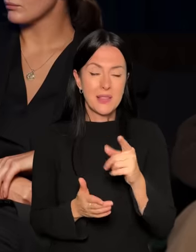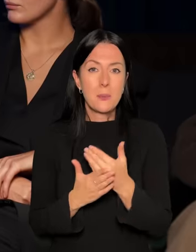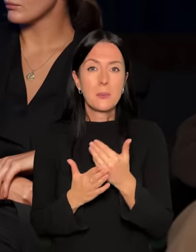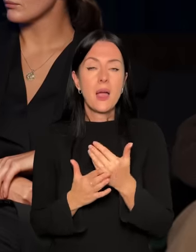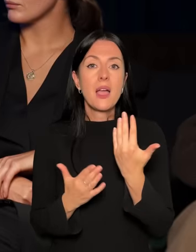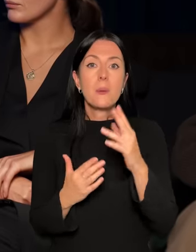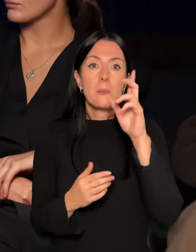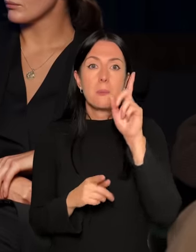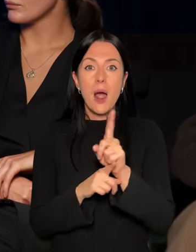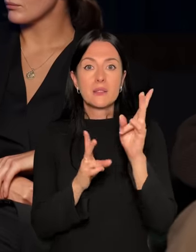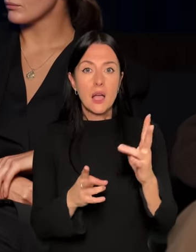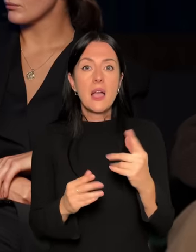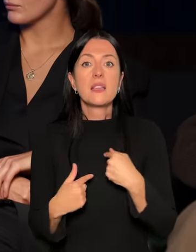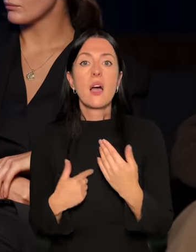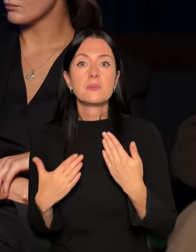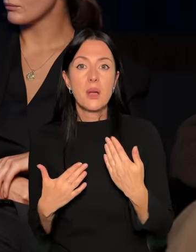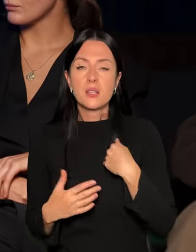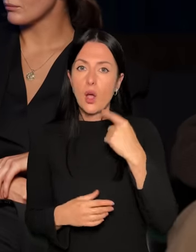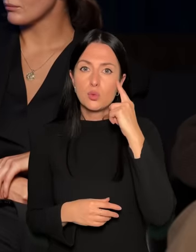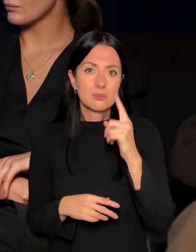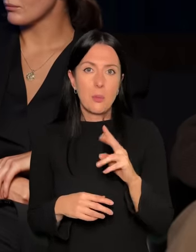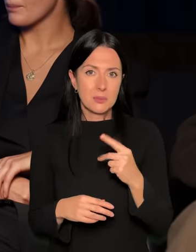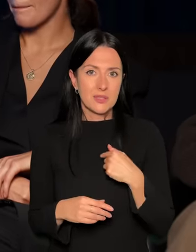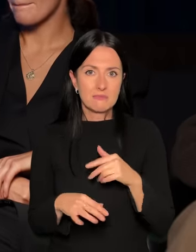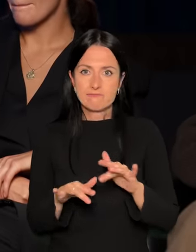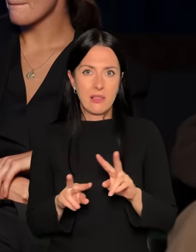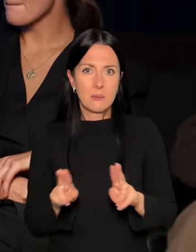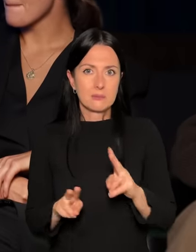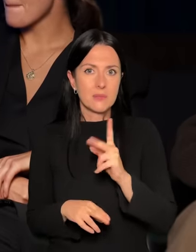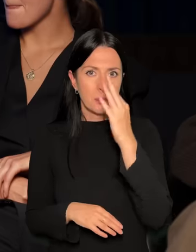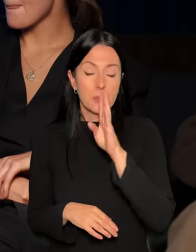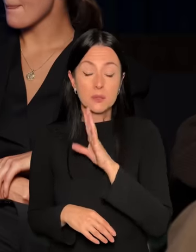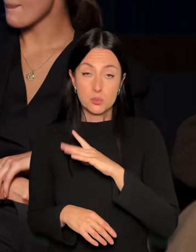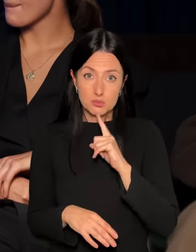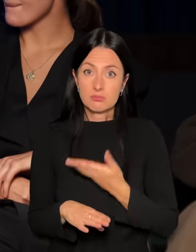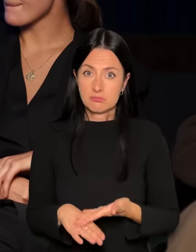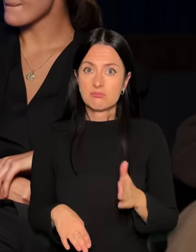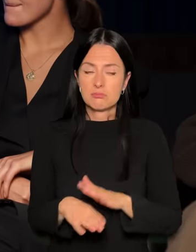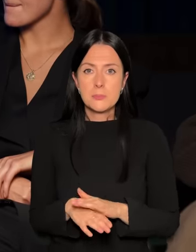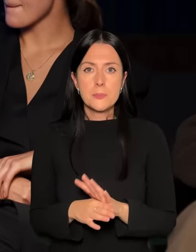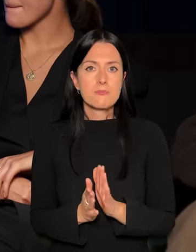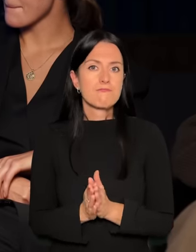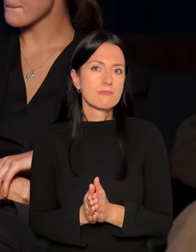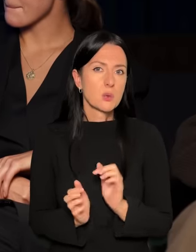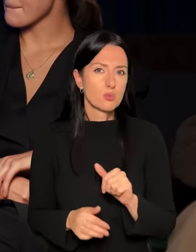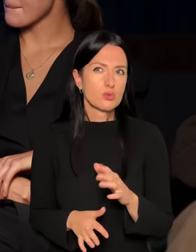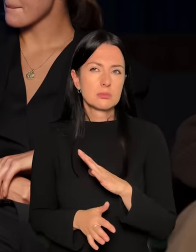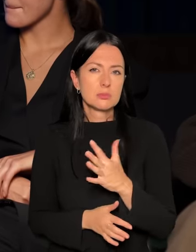I think he accepted it the same way my parents did. It was quite difficult for them for, probably, a month or three, I don't know.